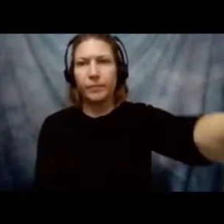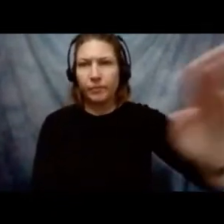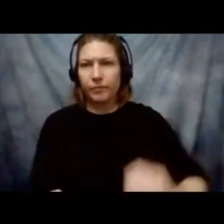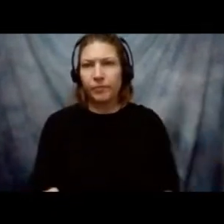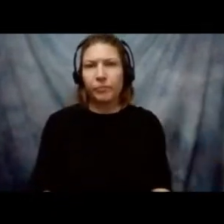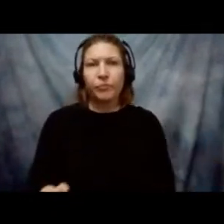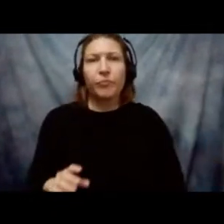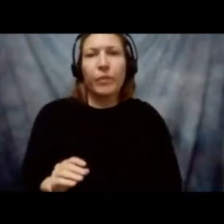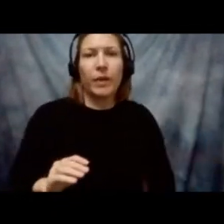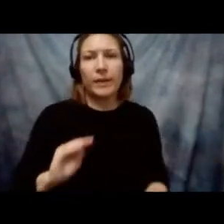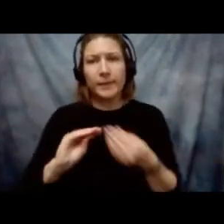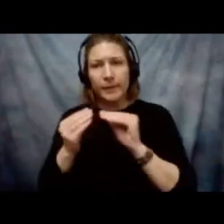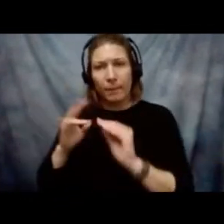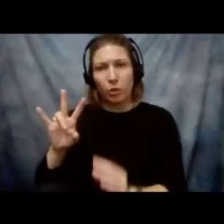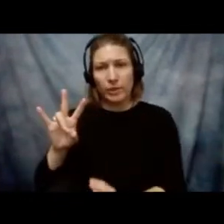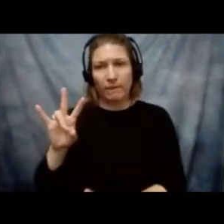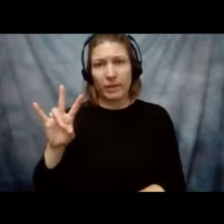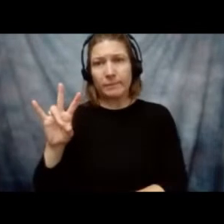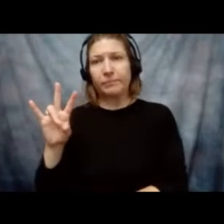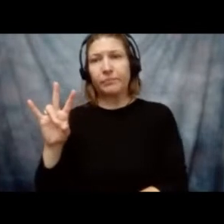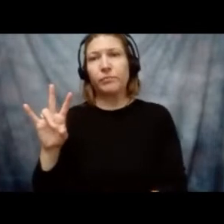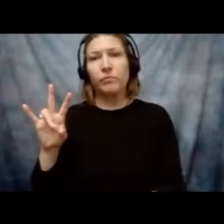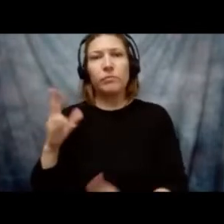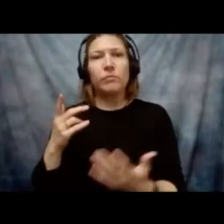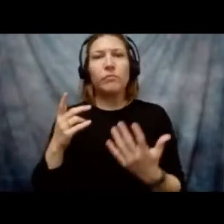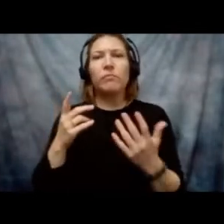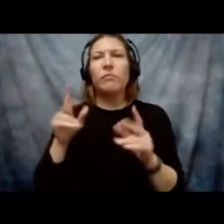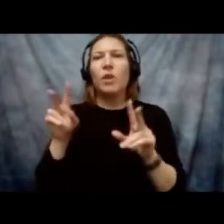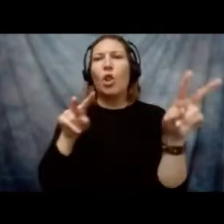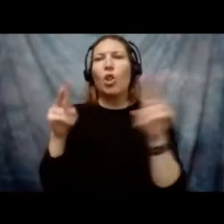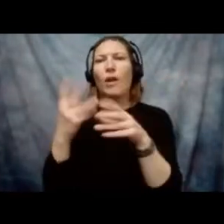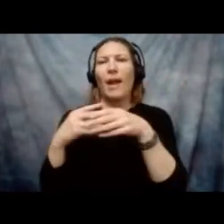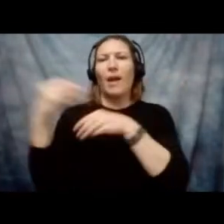so we as an industry i'm calling the industry the e-learning or training industry or whatever